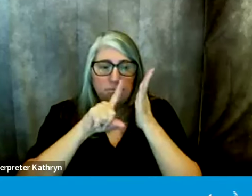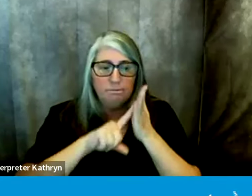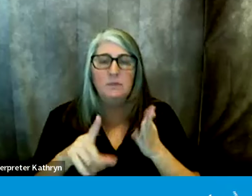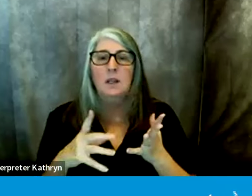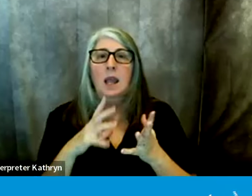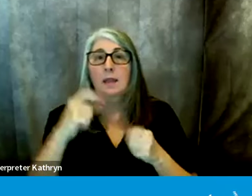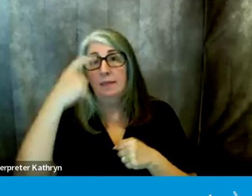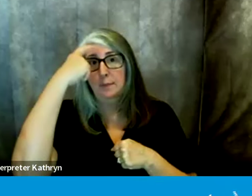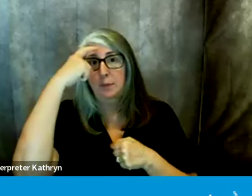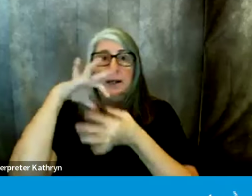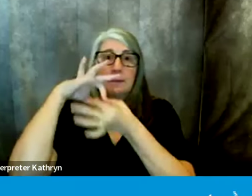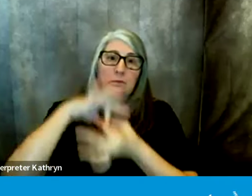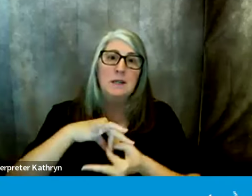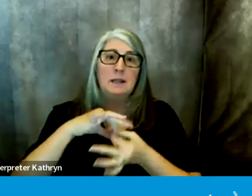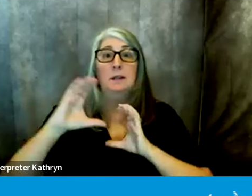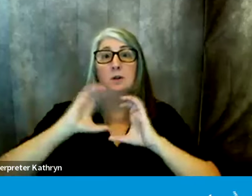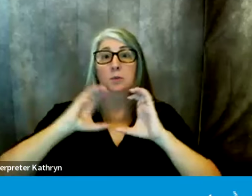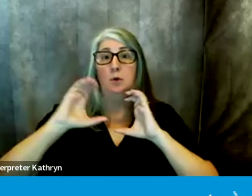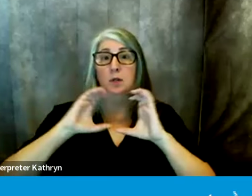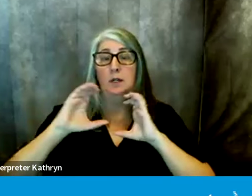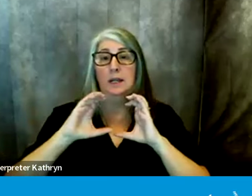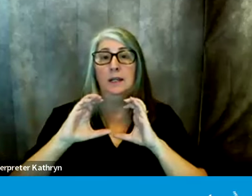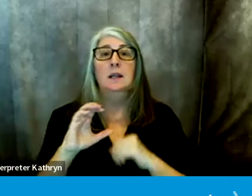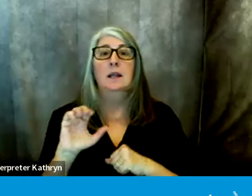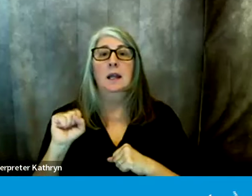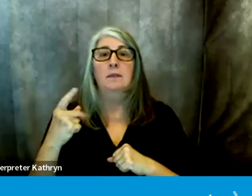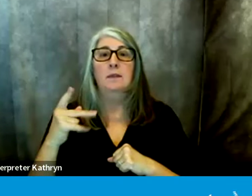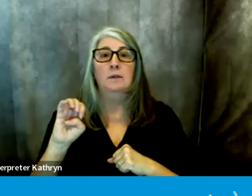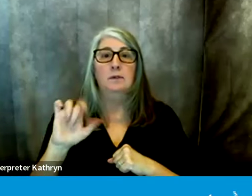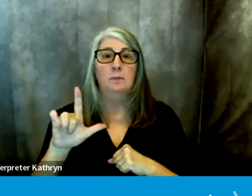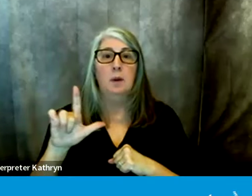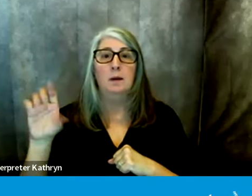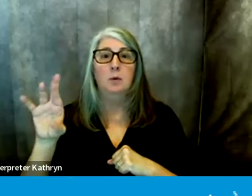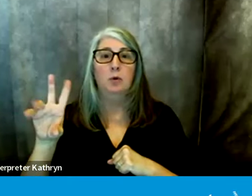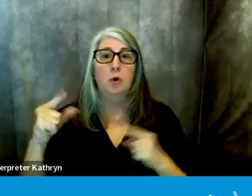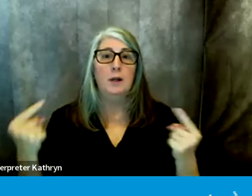and they're communicating. The spinal cord injury is essentially disrupting the communication.